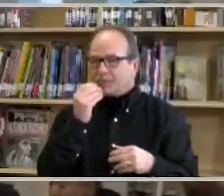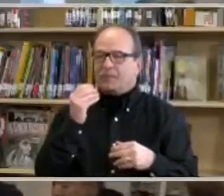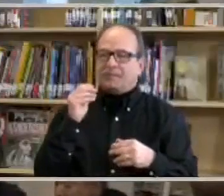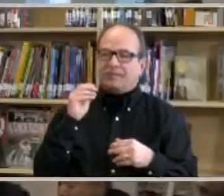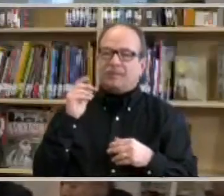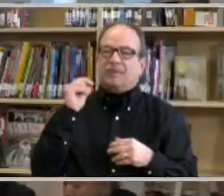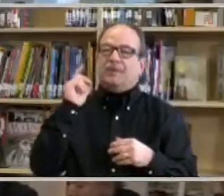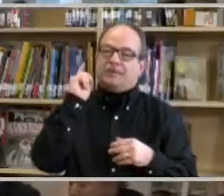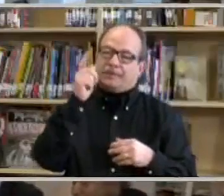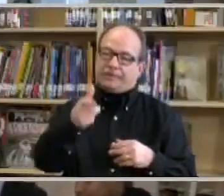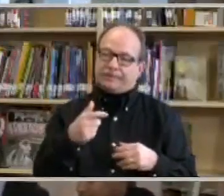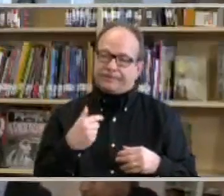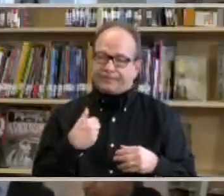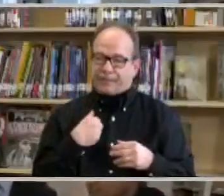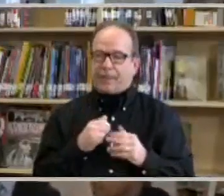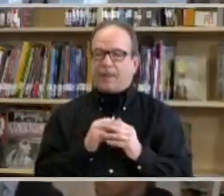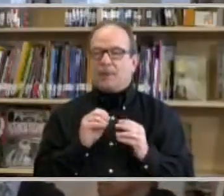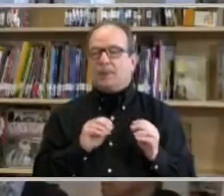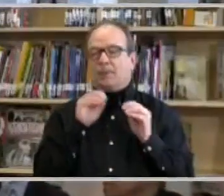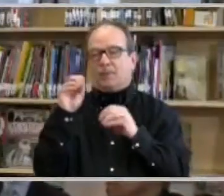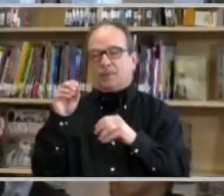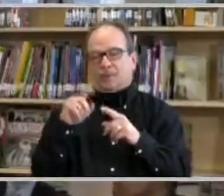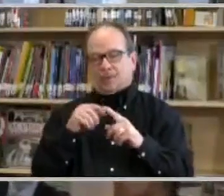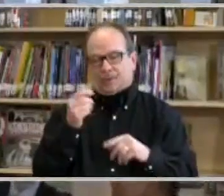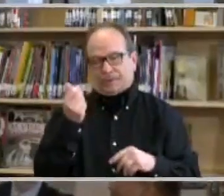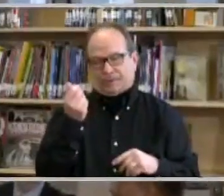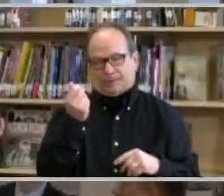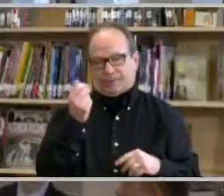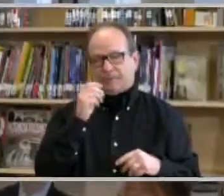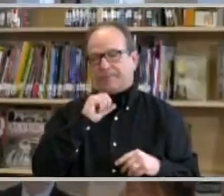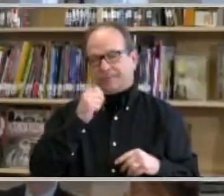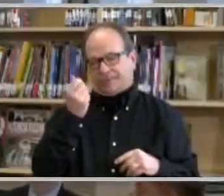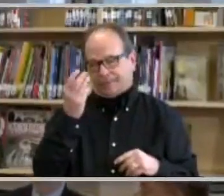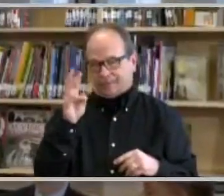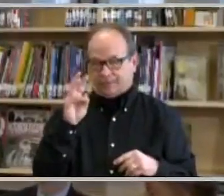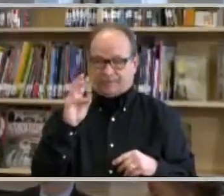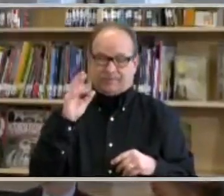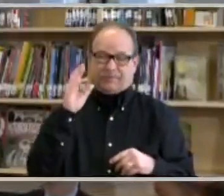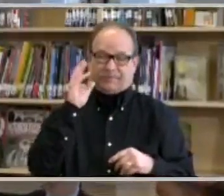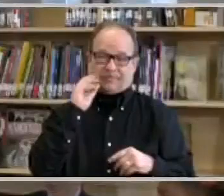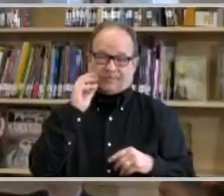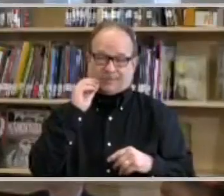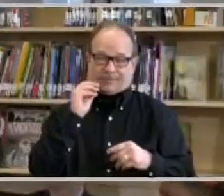OUR BASIC NEEDS. LATER I HAD -- TITLE 16.